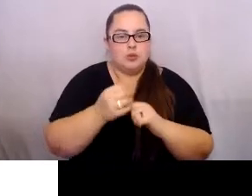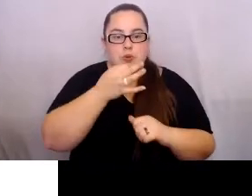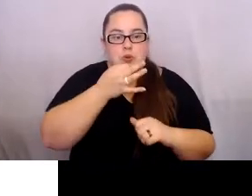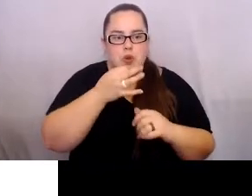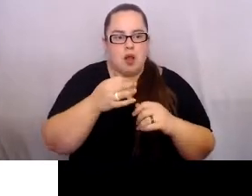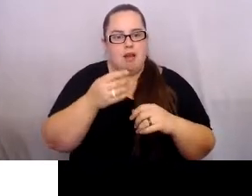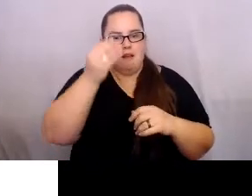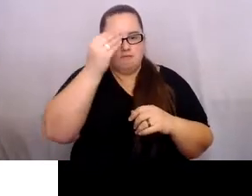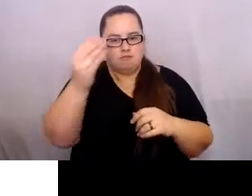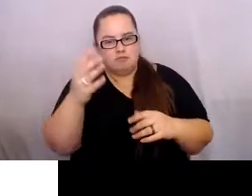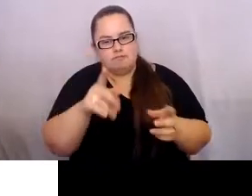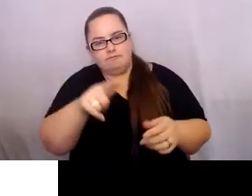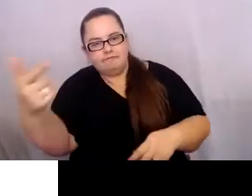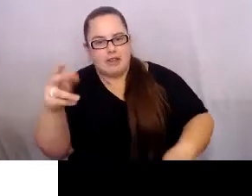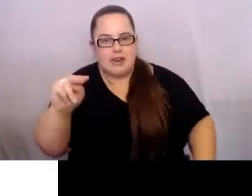Pre-recording meetings just a word personally.